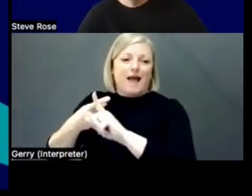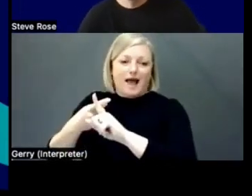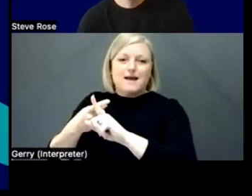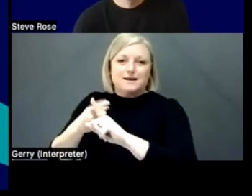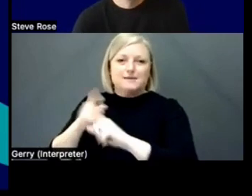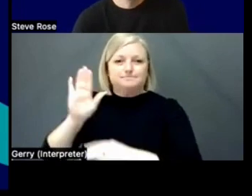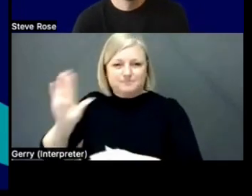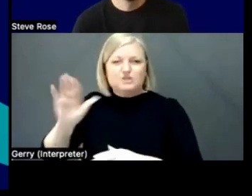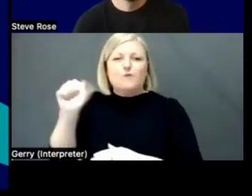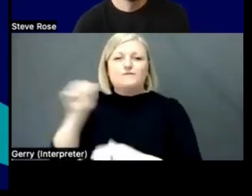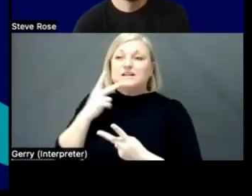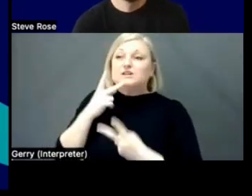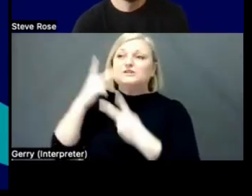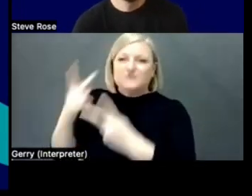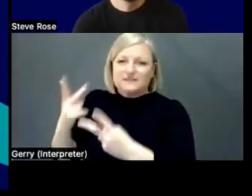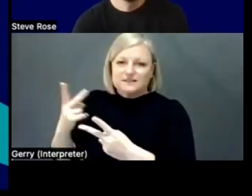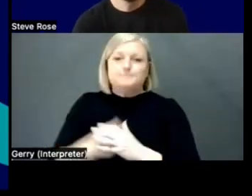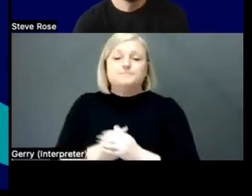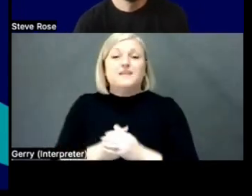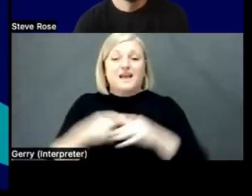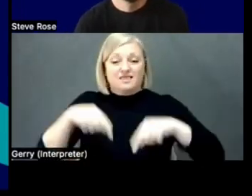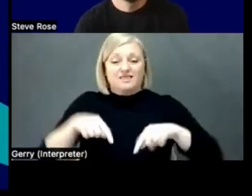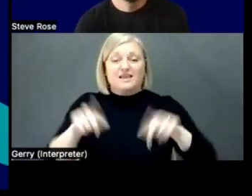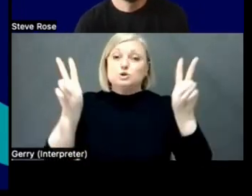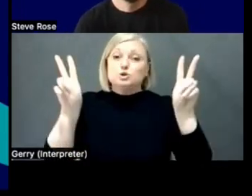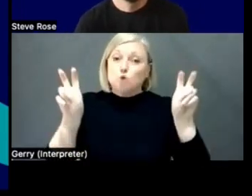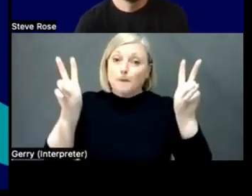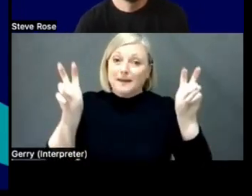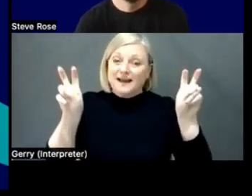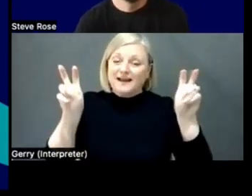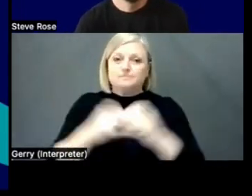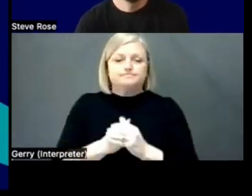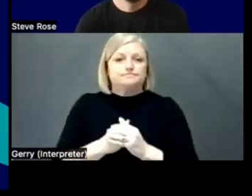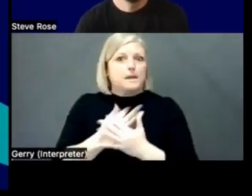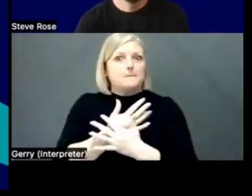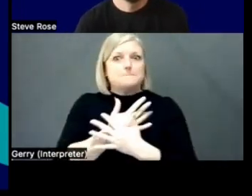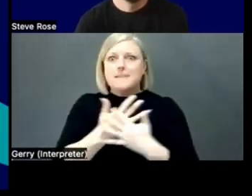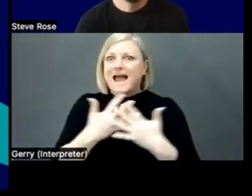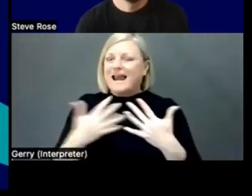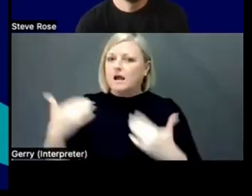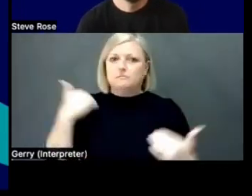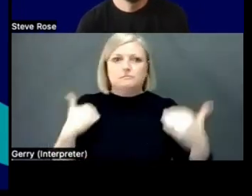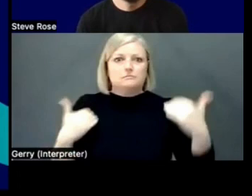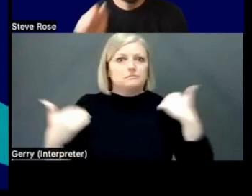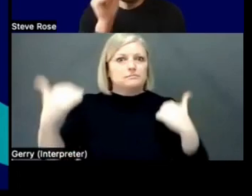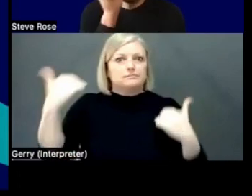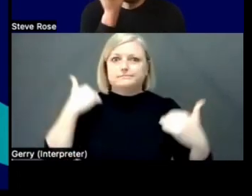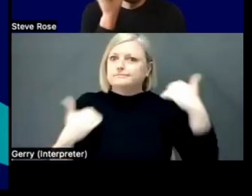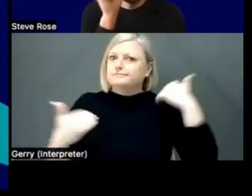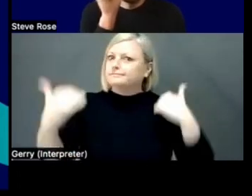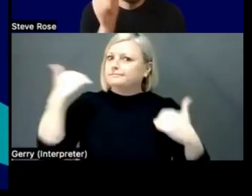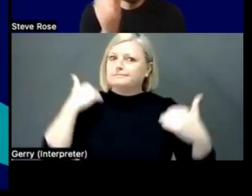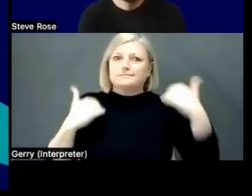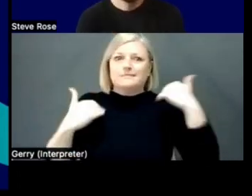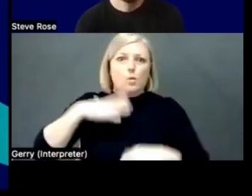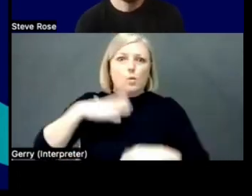a topic that people often request and get really stuck with and I know that Steve does a wonderful job of